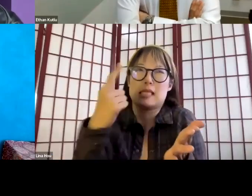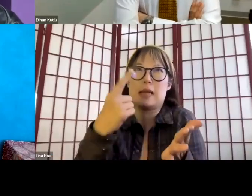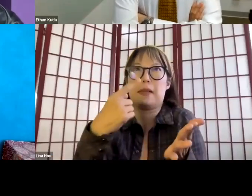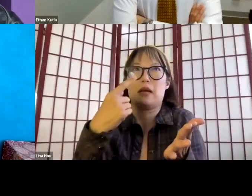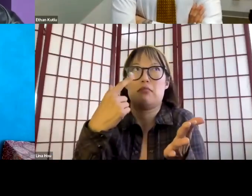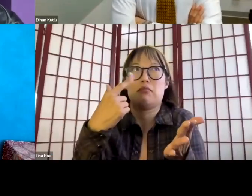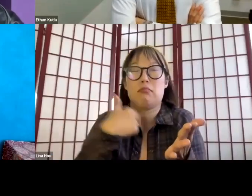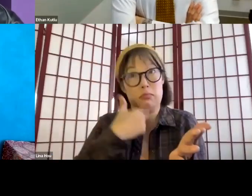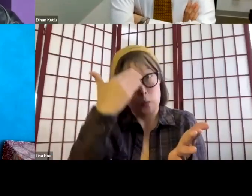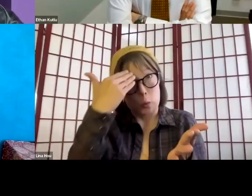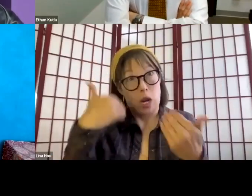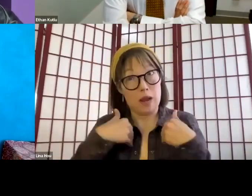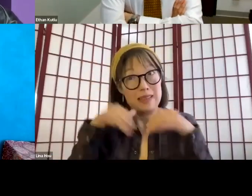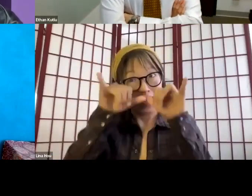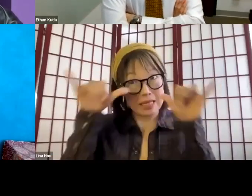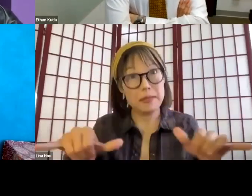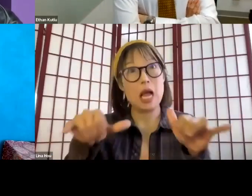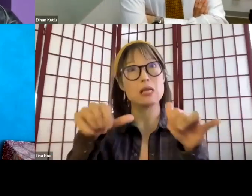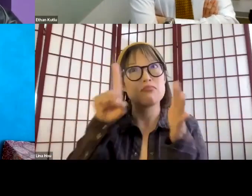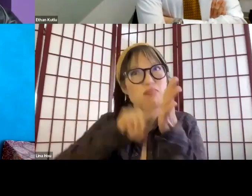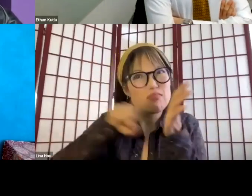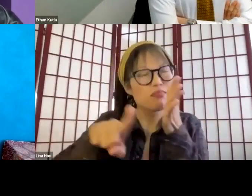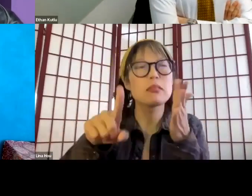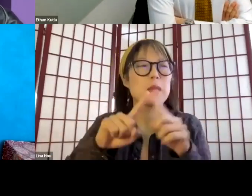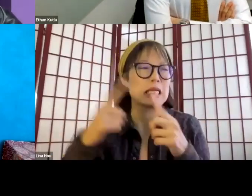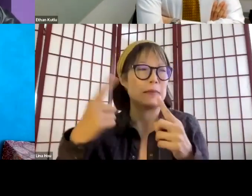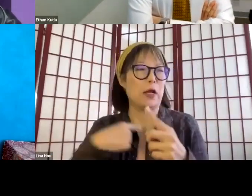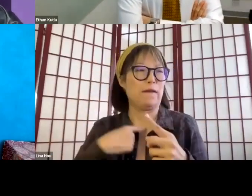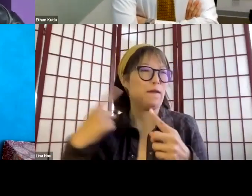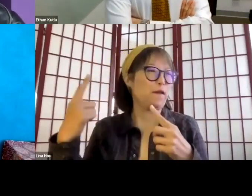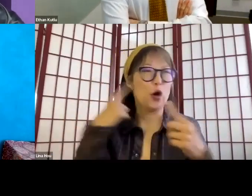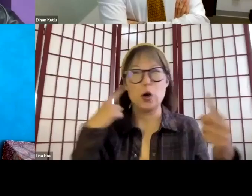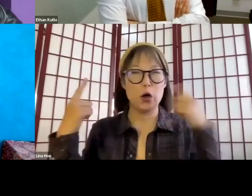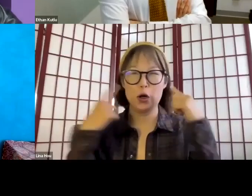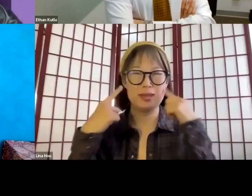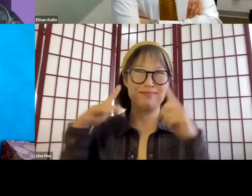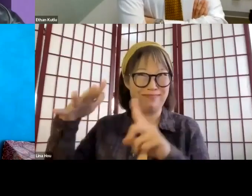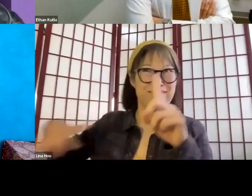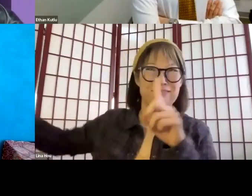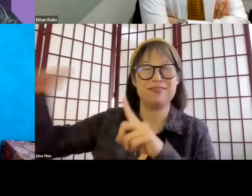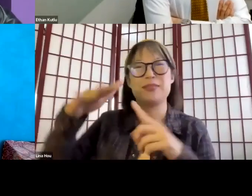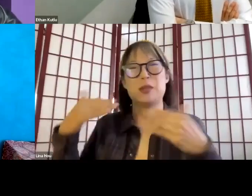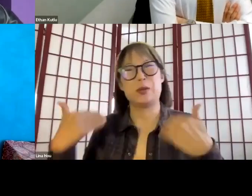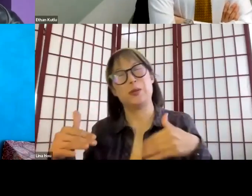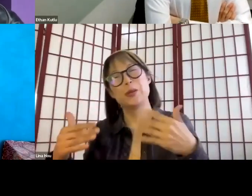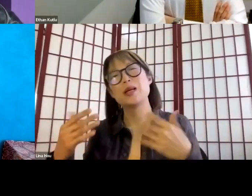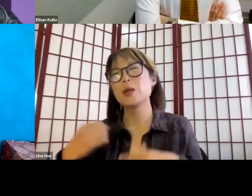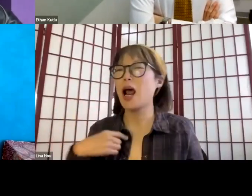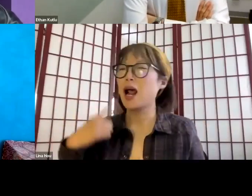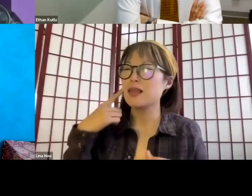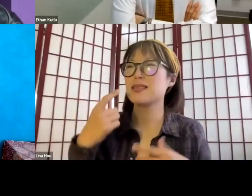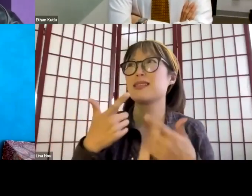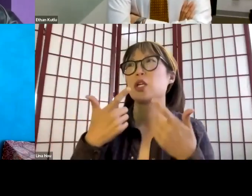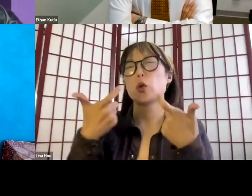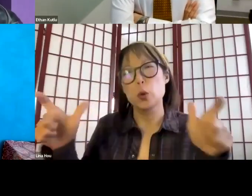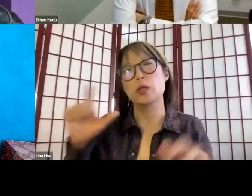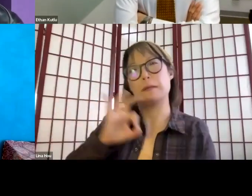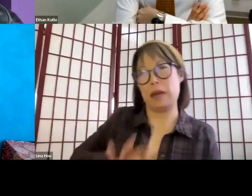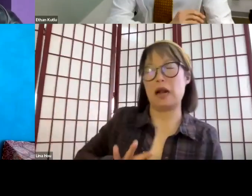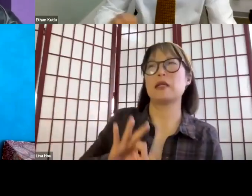Again, this is not something that I know that there's a system, but I've heard that there are things out there that dictate to this.